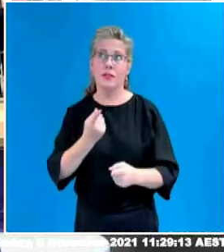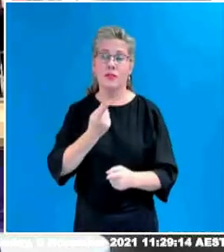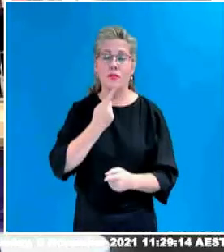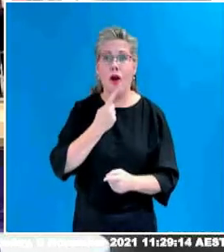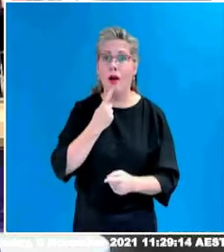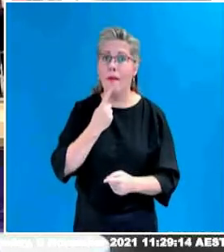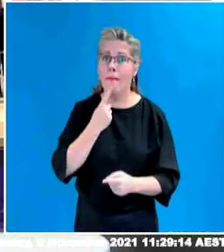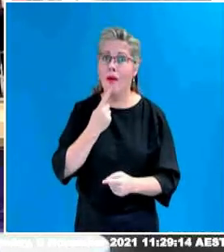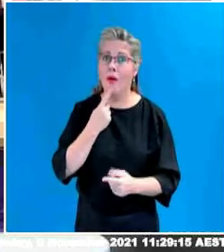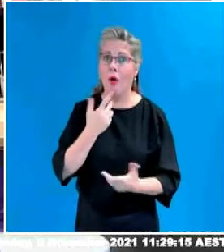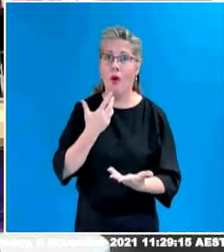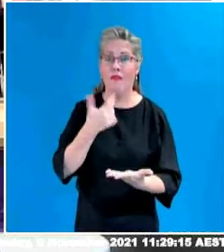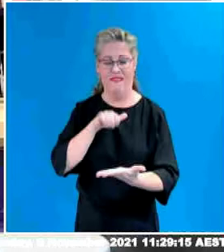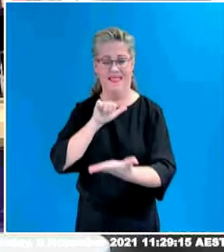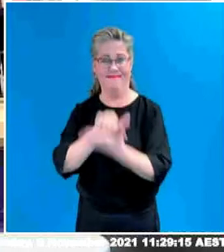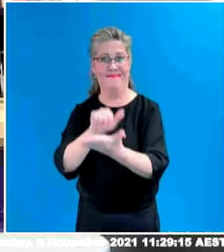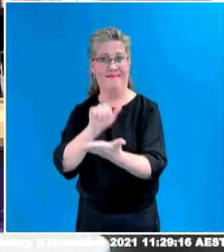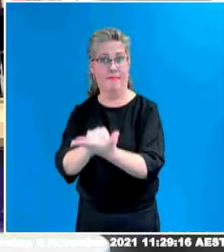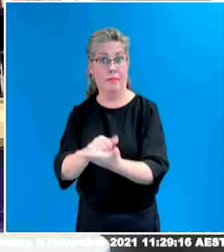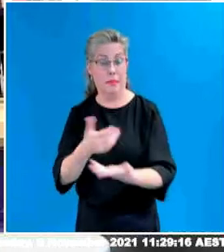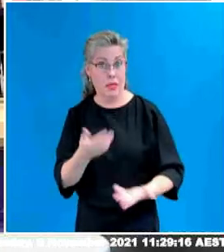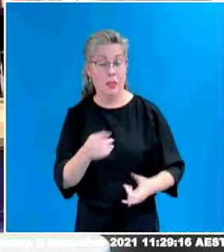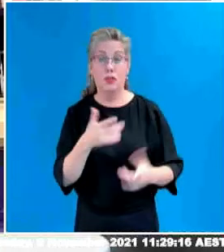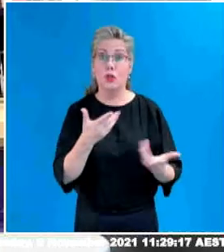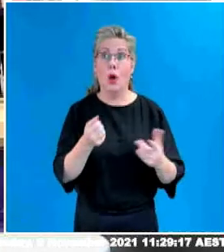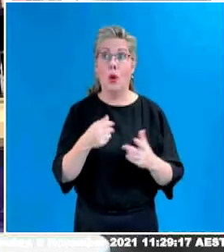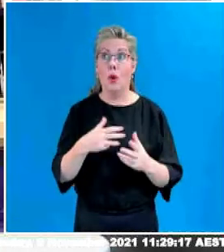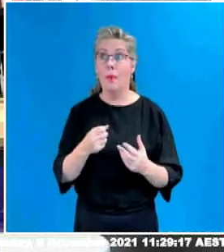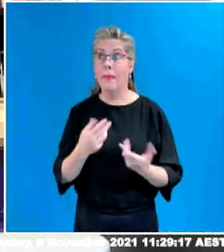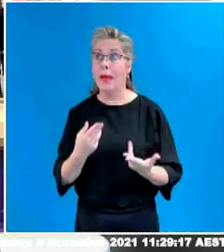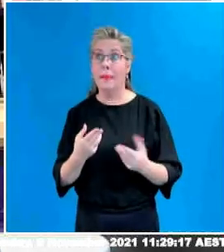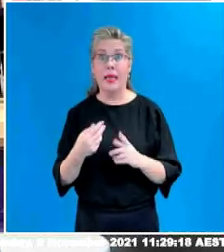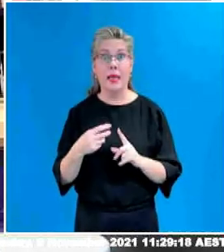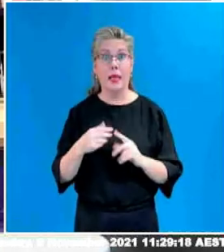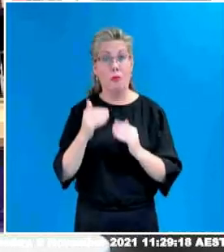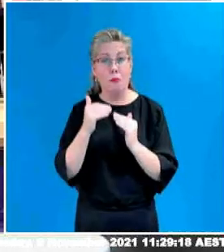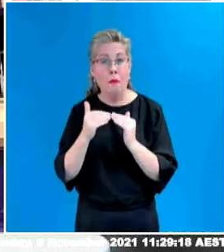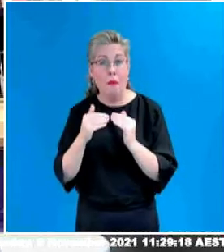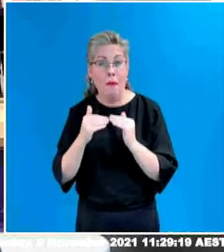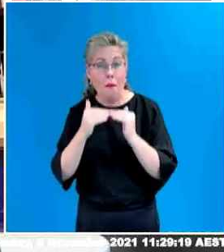would be a violation of workplace laws, potentially within Australia.